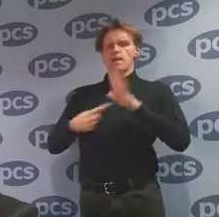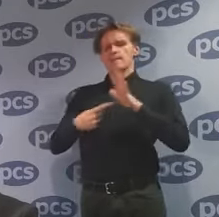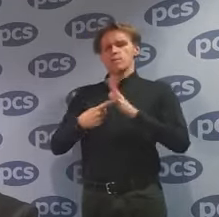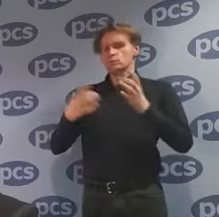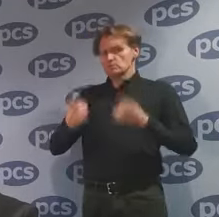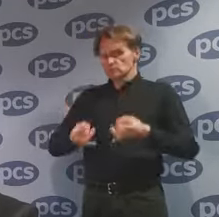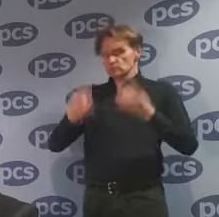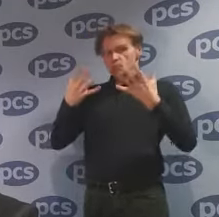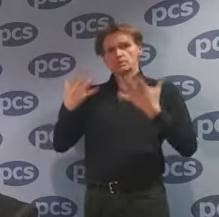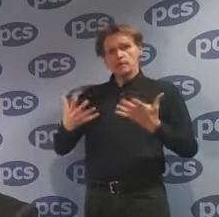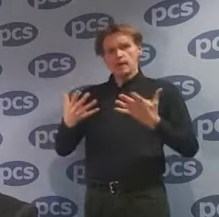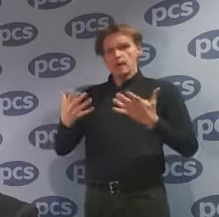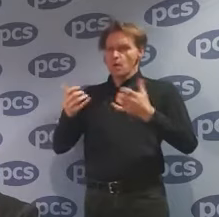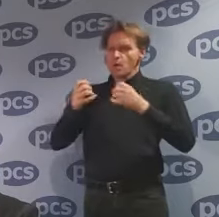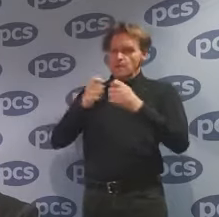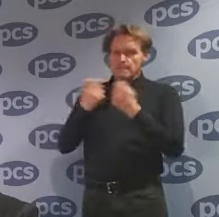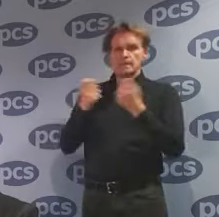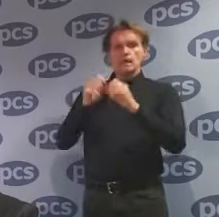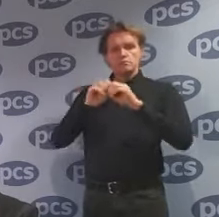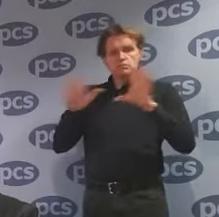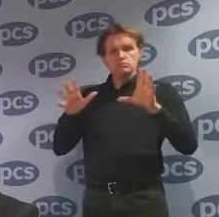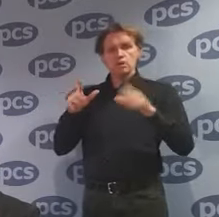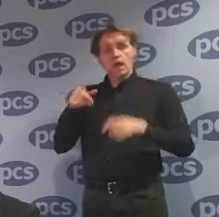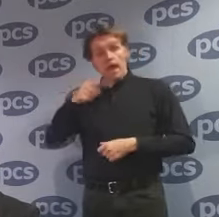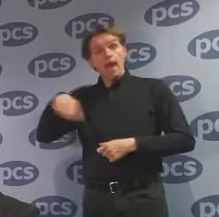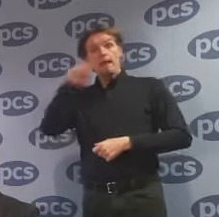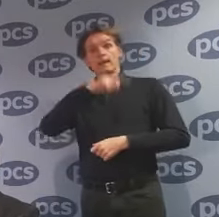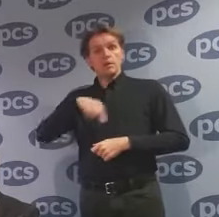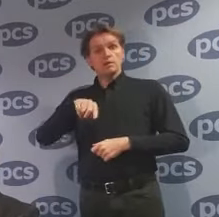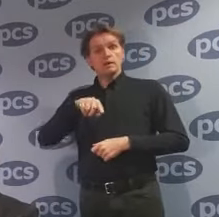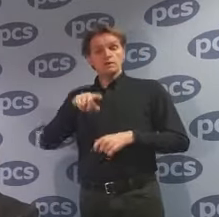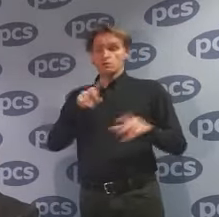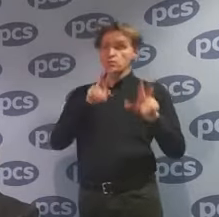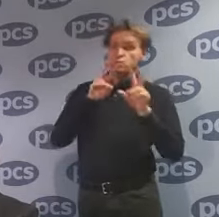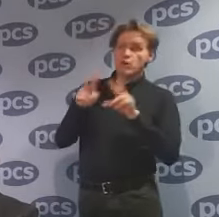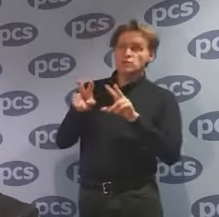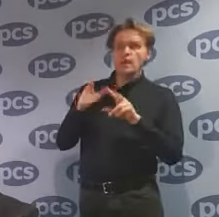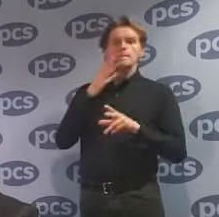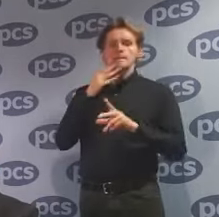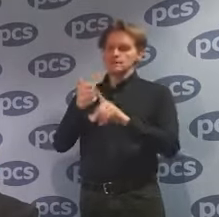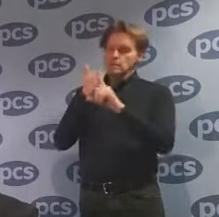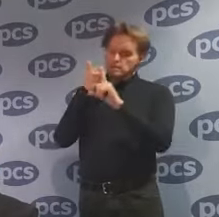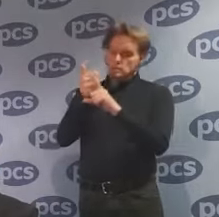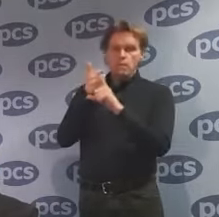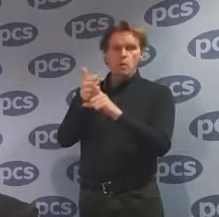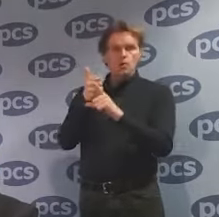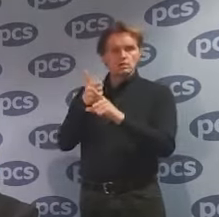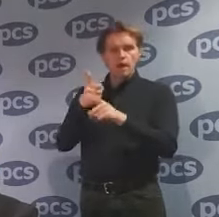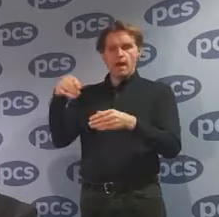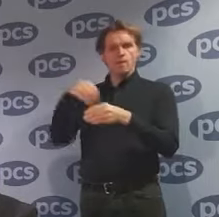I'd urge anyone who's watching tonight to send messages of support to our members in DVSA have a look to see if there's a picket line and you could attend